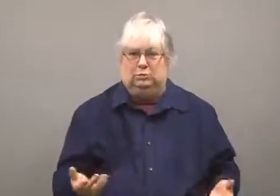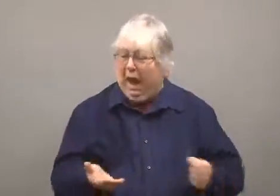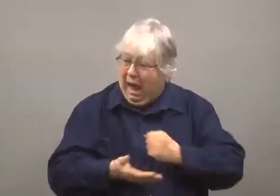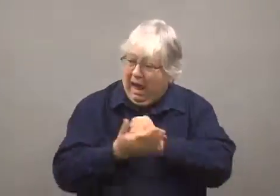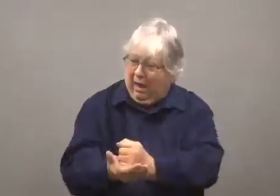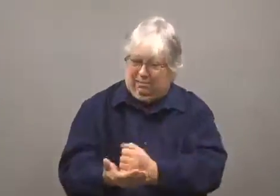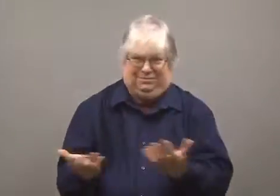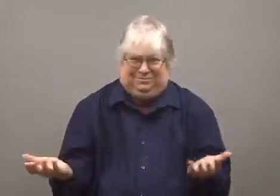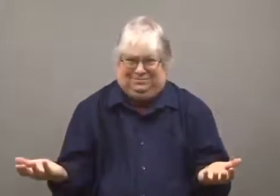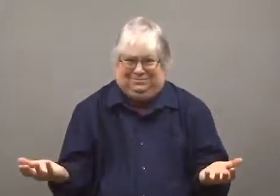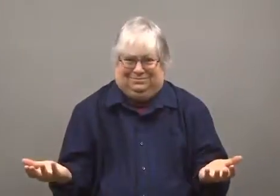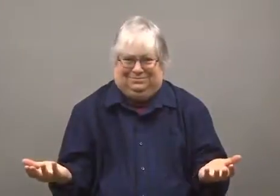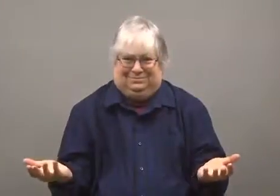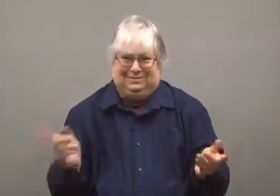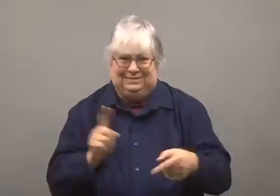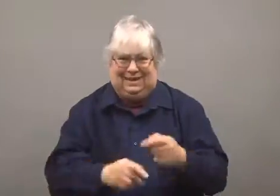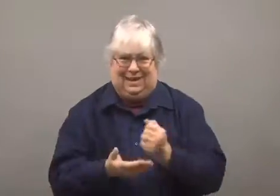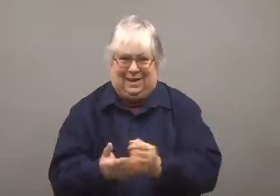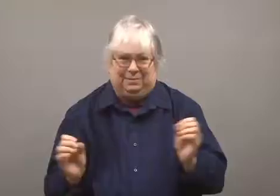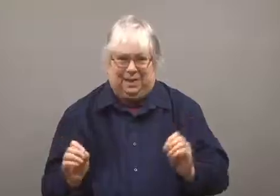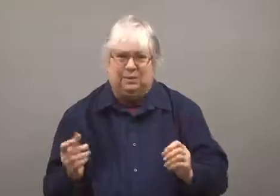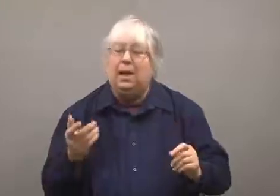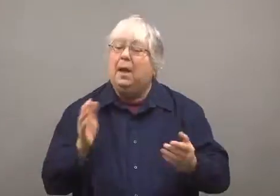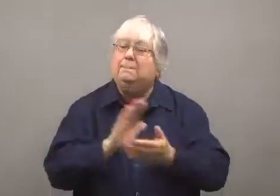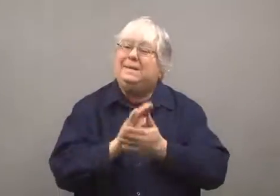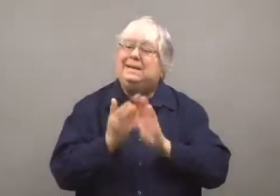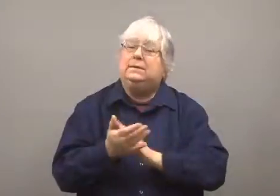The destruction didn't help matters at all.